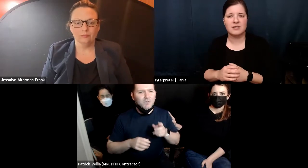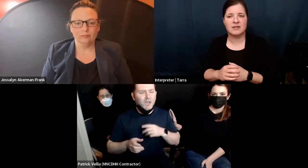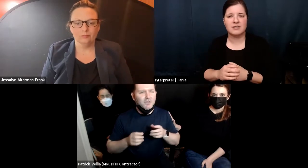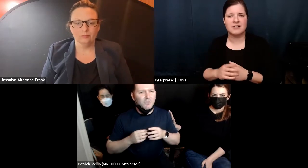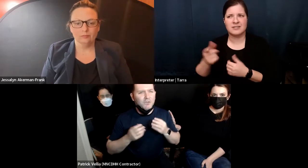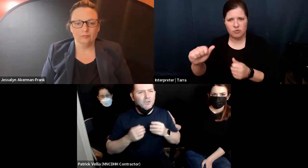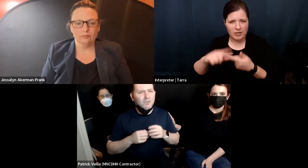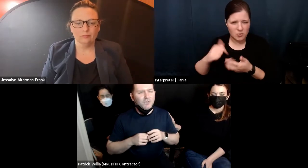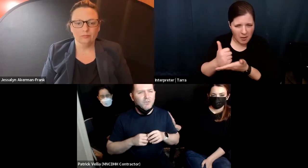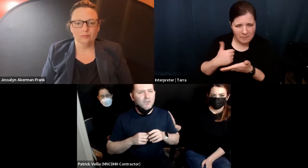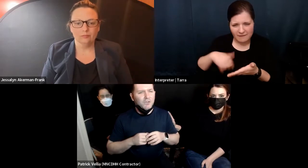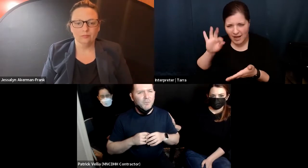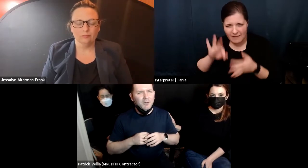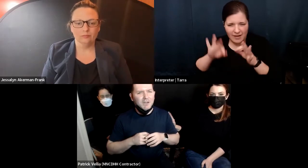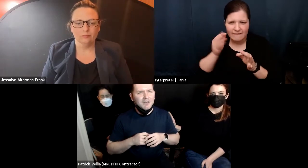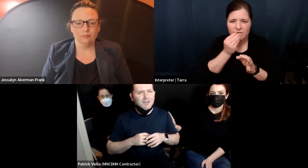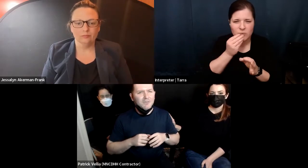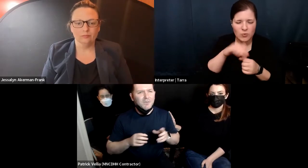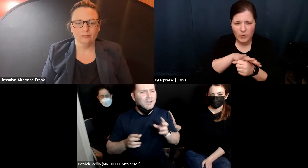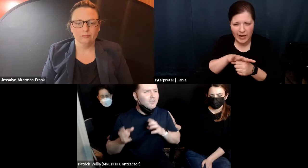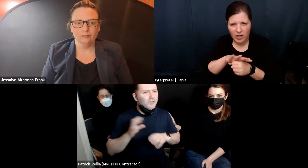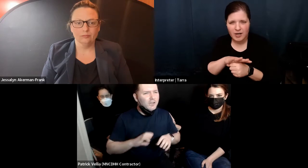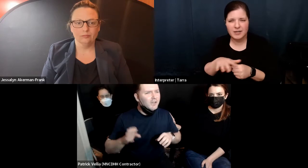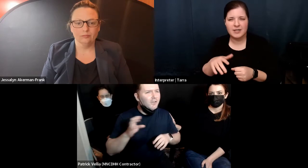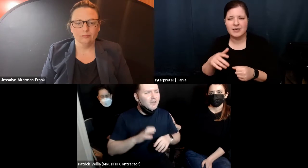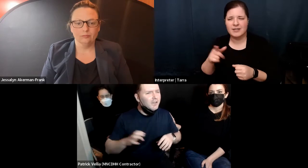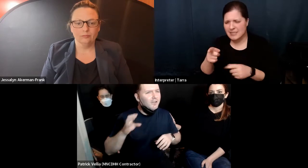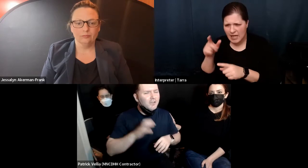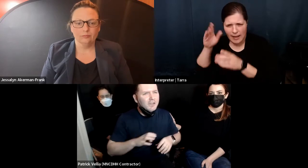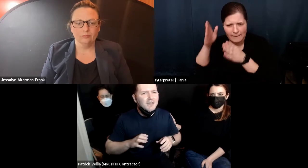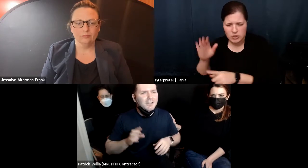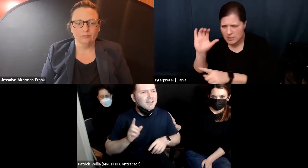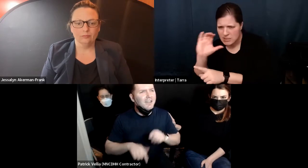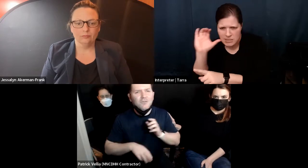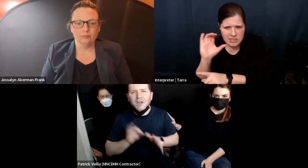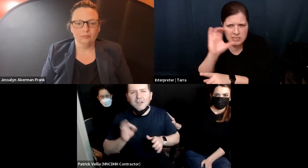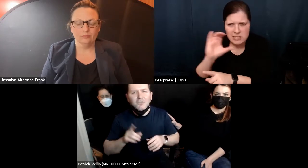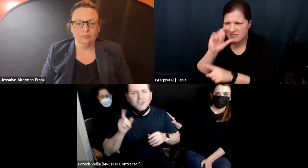So they call somebody else and then that person is from a completely different department. And he's trying to help me find food in the food department.